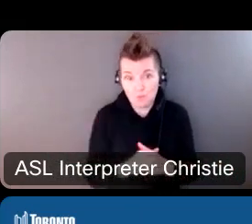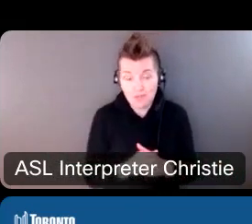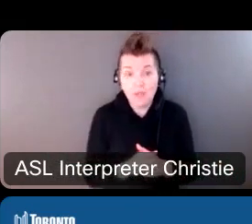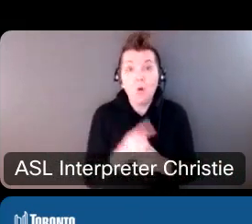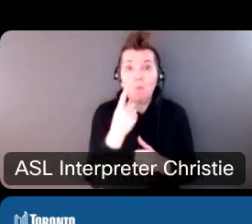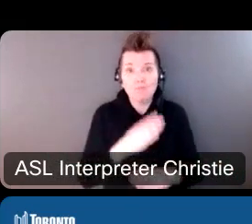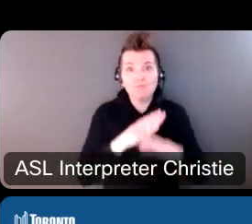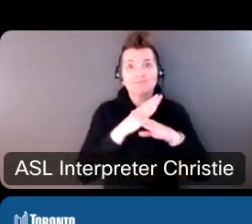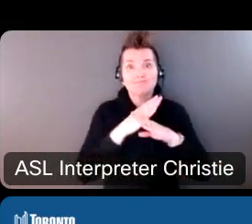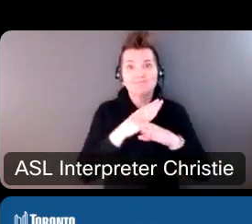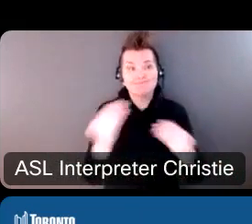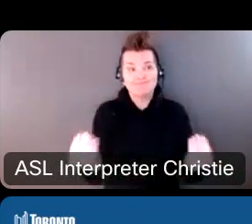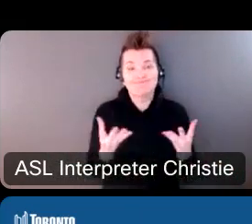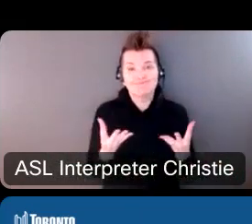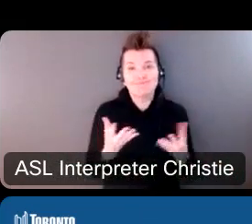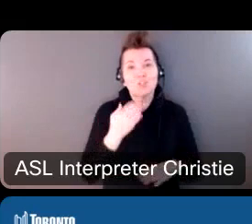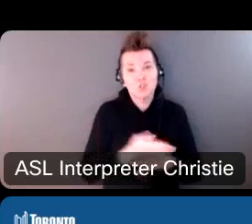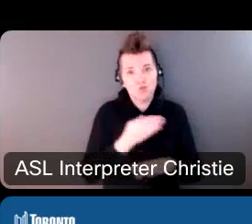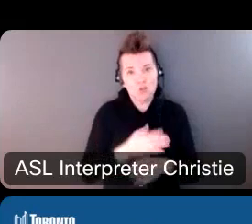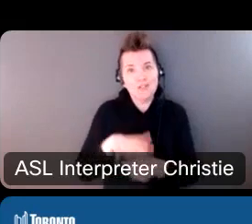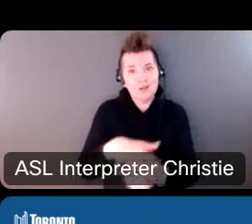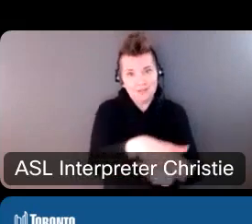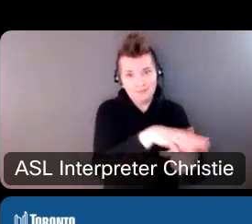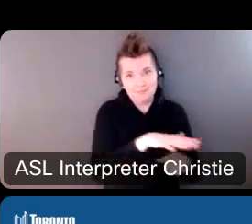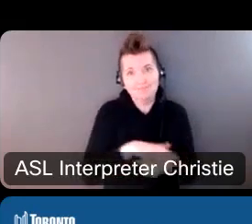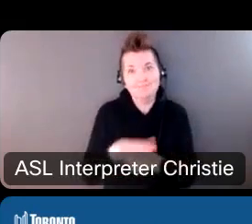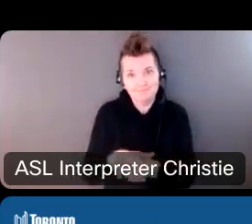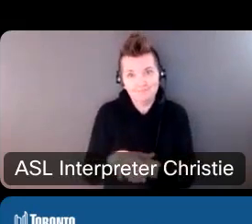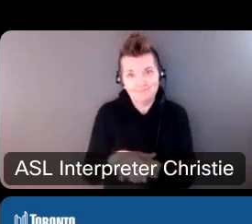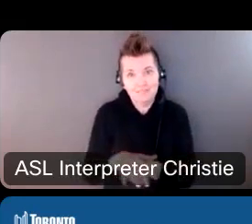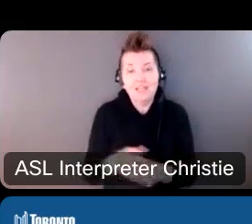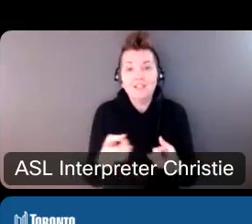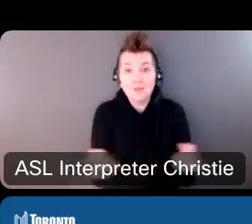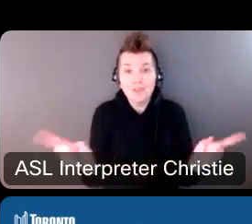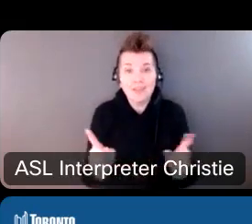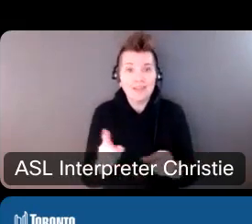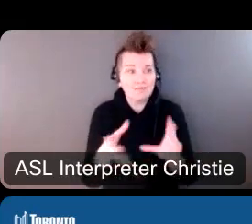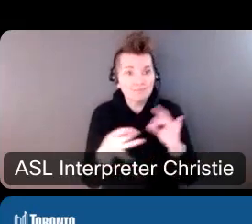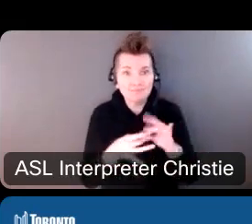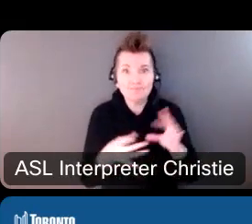The methods we used to get this information included hosting organizational interviews,